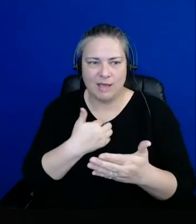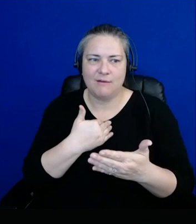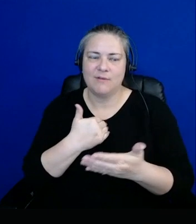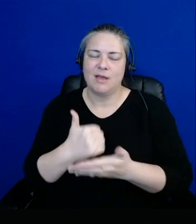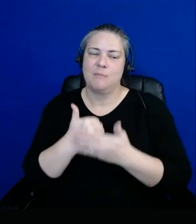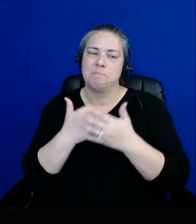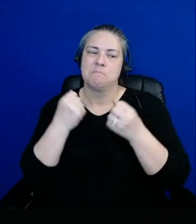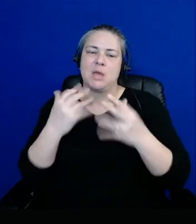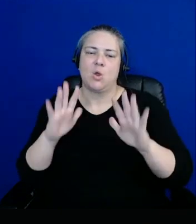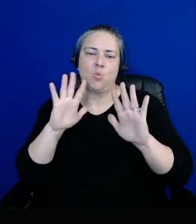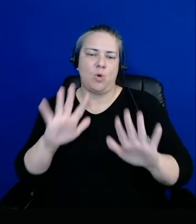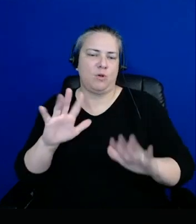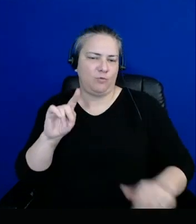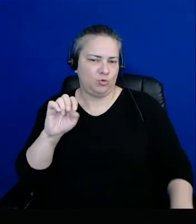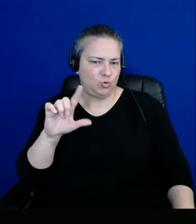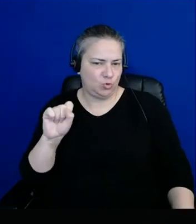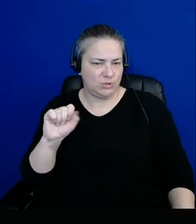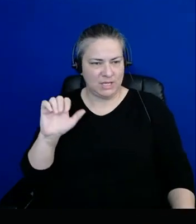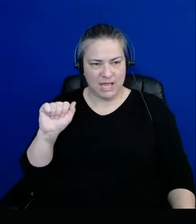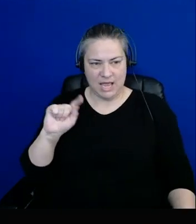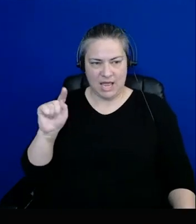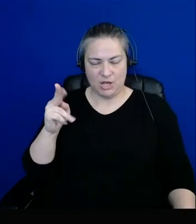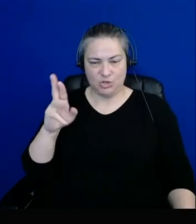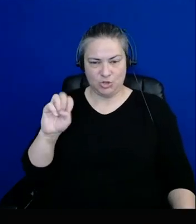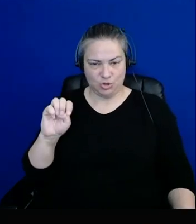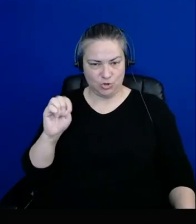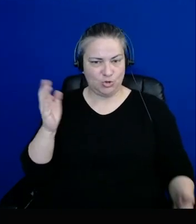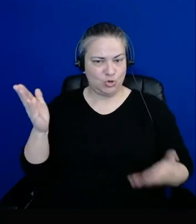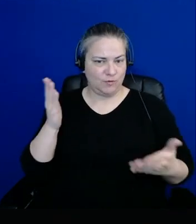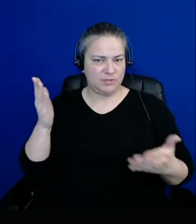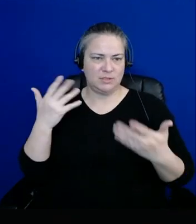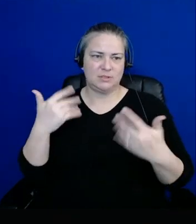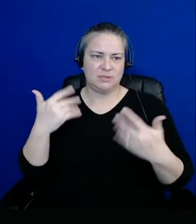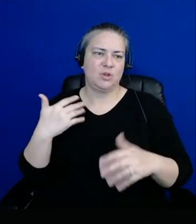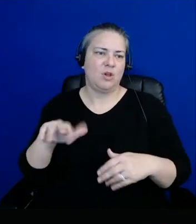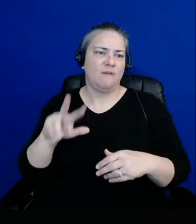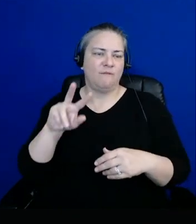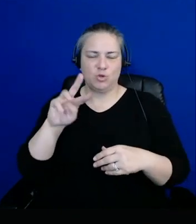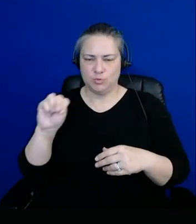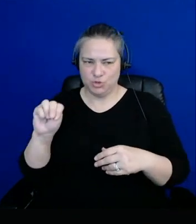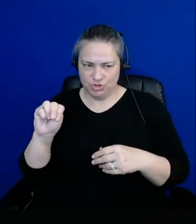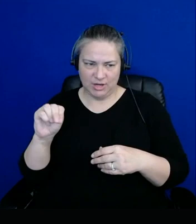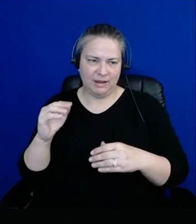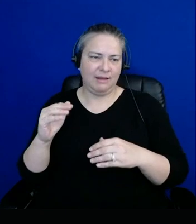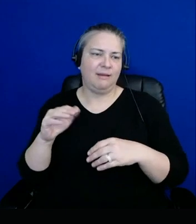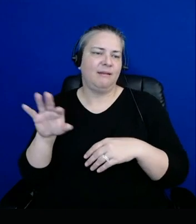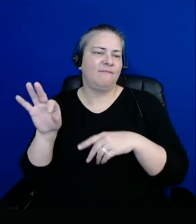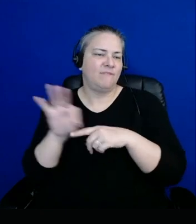We use Azure services for everything we can, such as virtual machines, functions and storage.